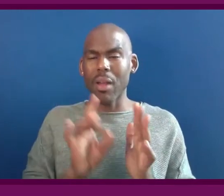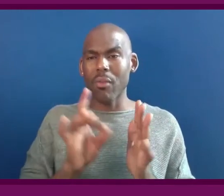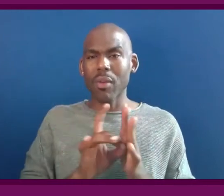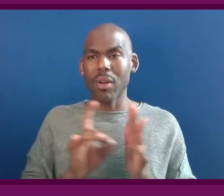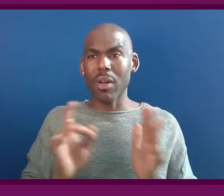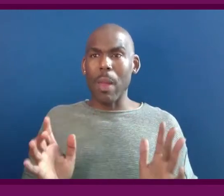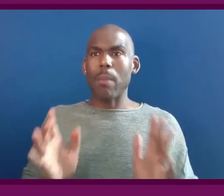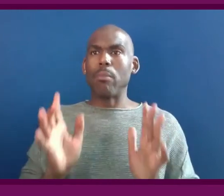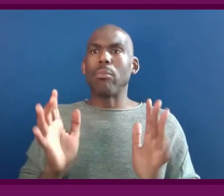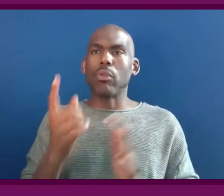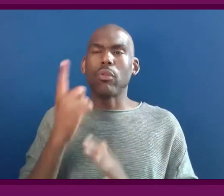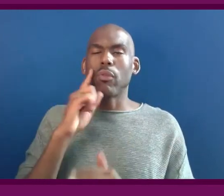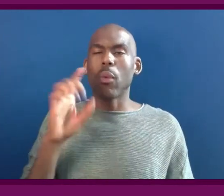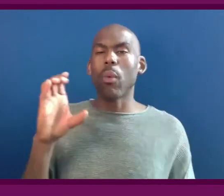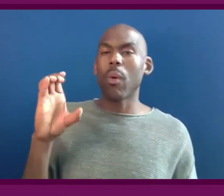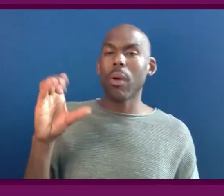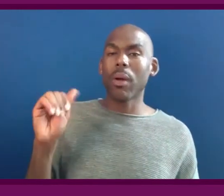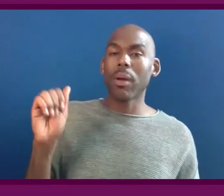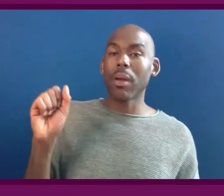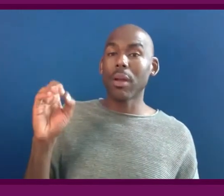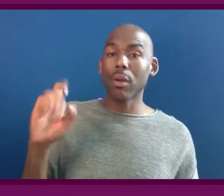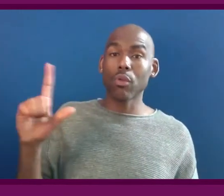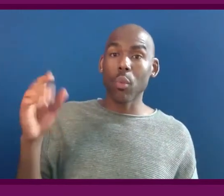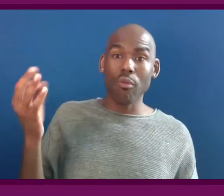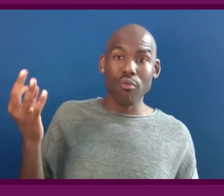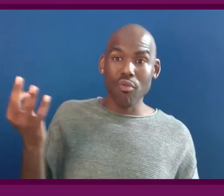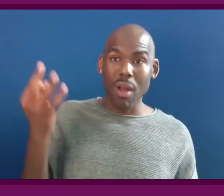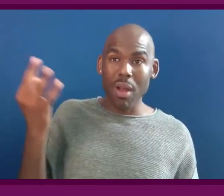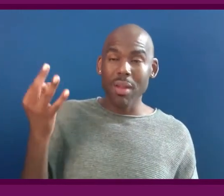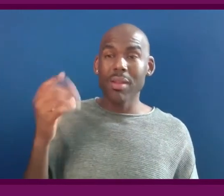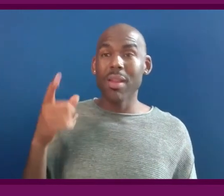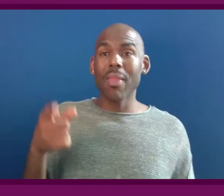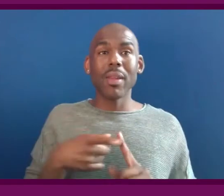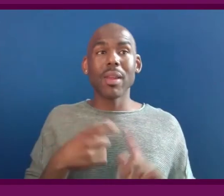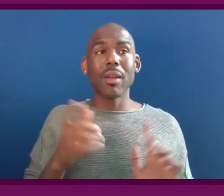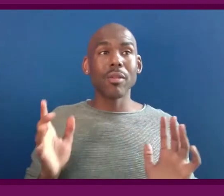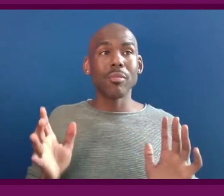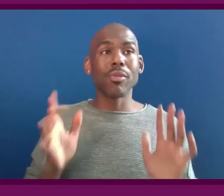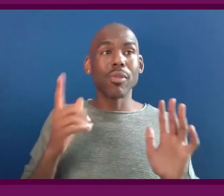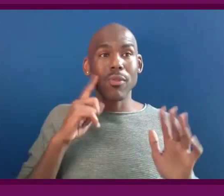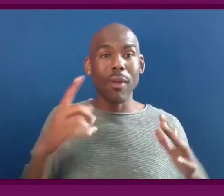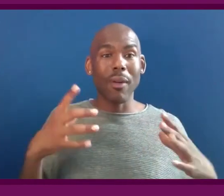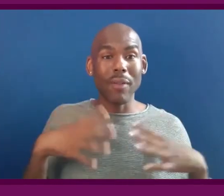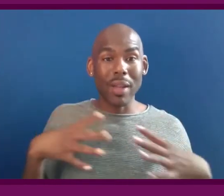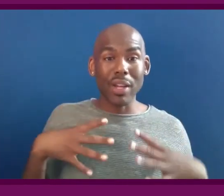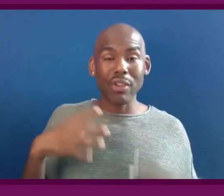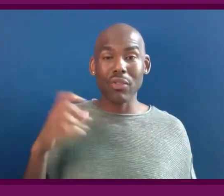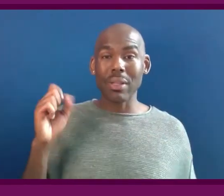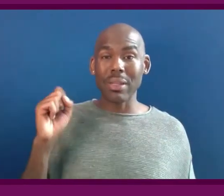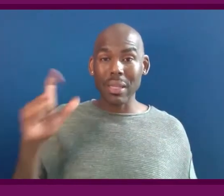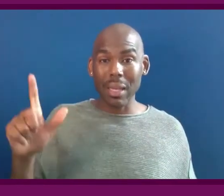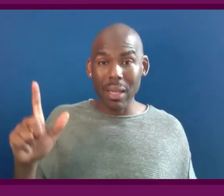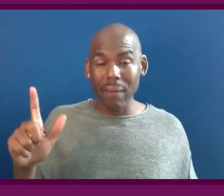I'm sorry, it's called casual Friday. And then they pushed for vacation and sick leave.